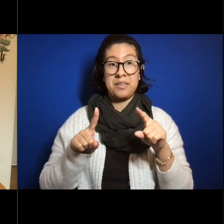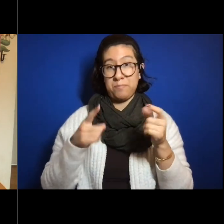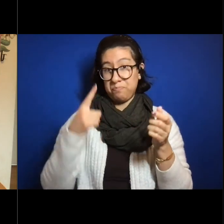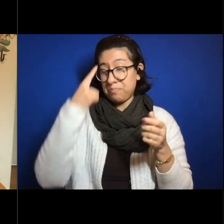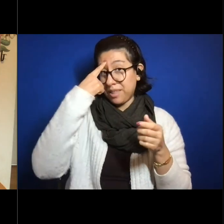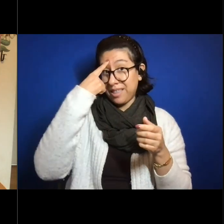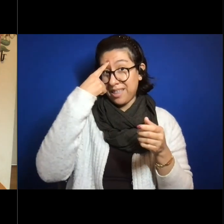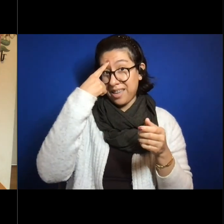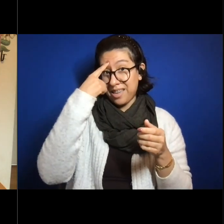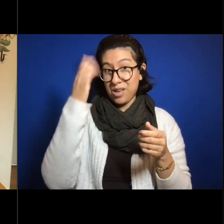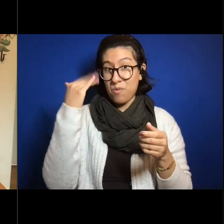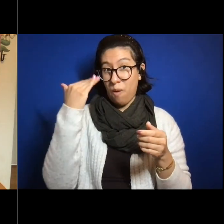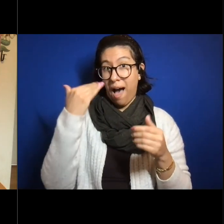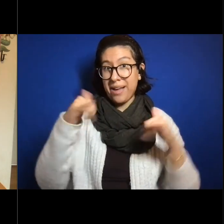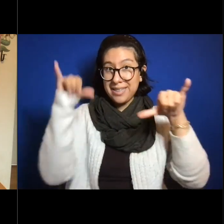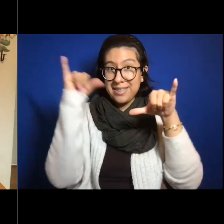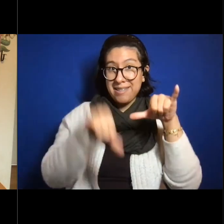why the roof might not be flying off?